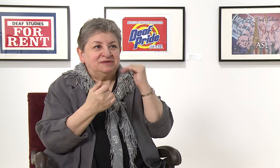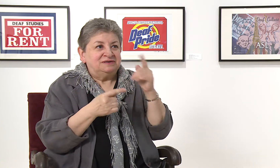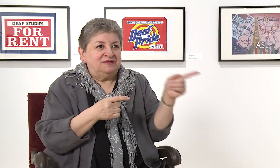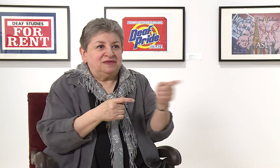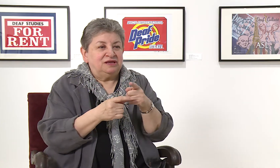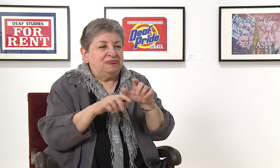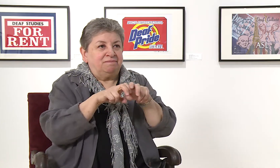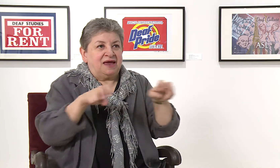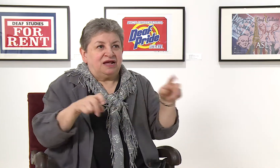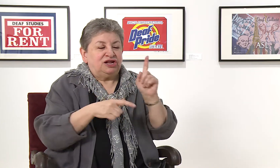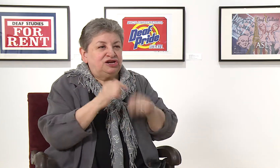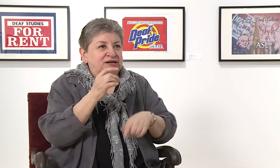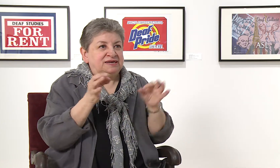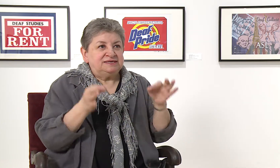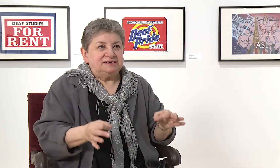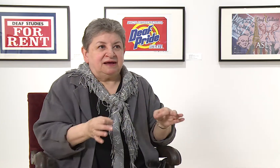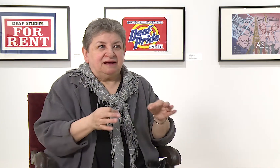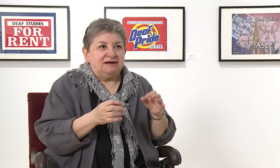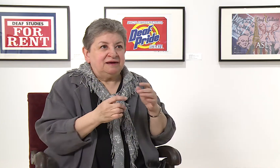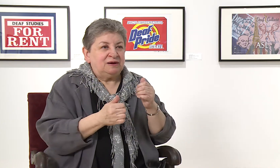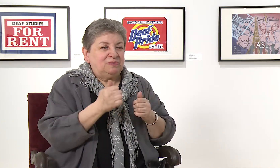They couldn't decide on a final winner,